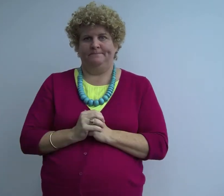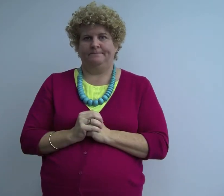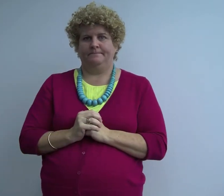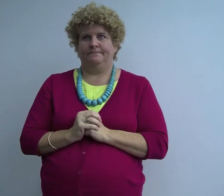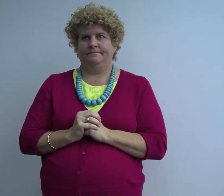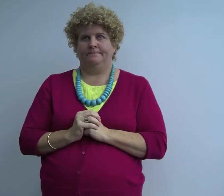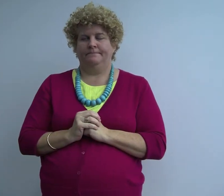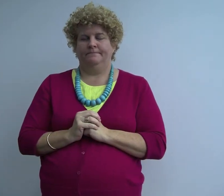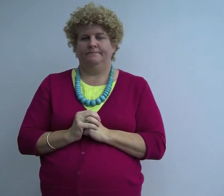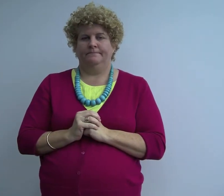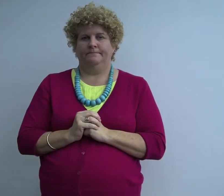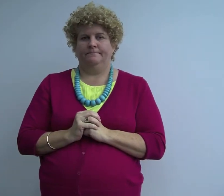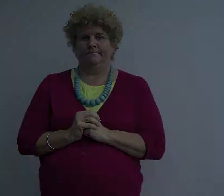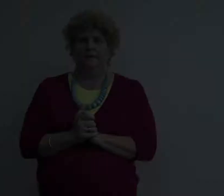during your Ai-Live captioning sessions.